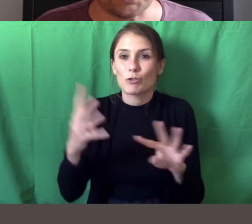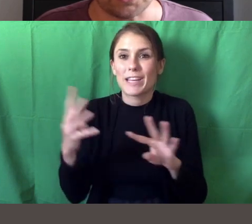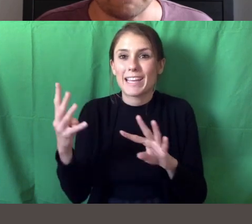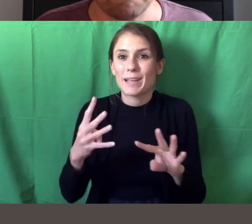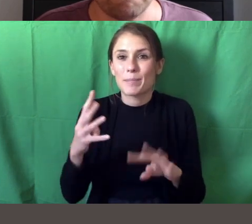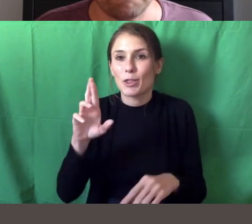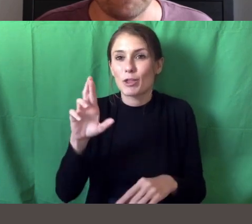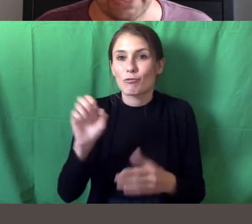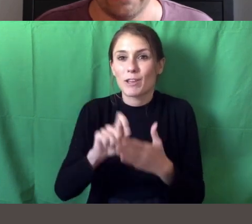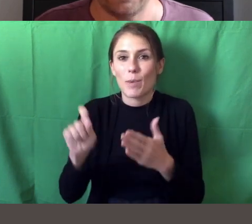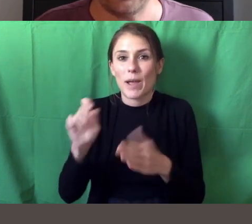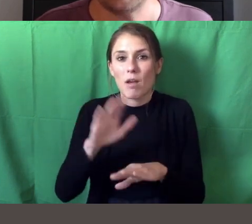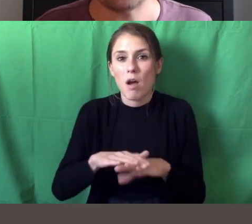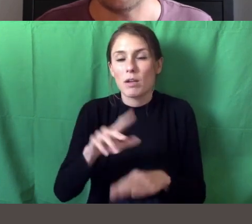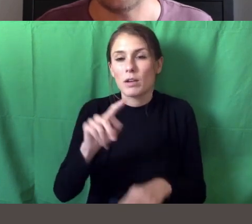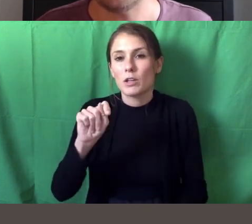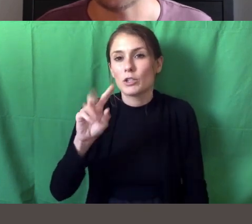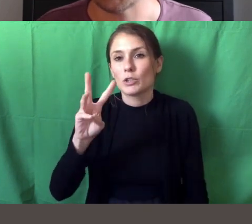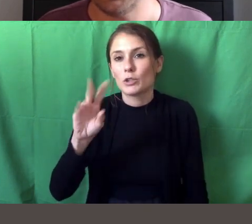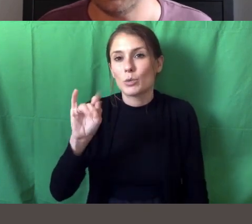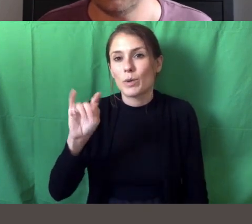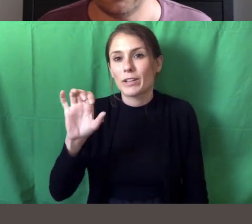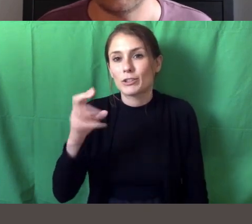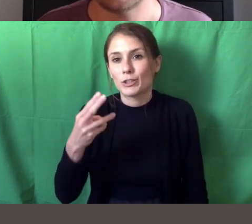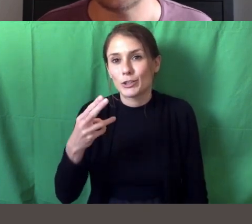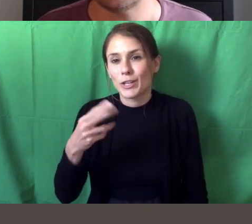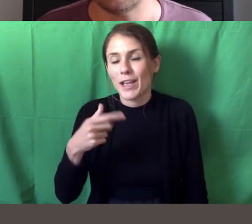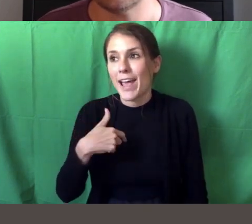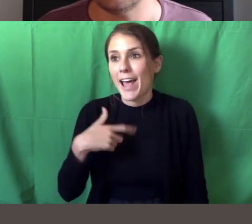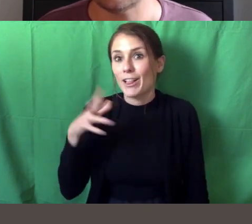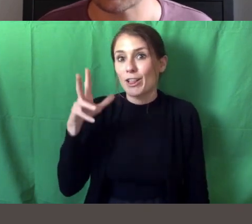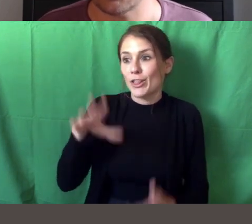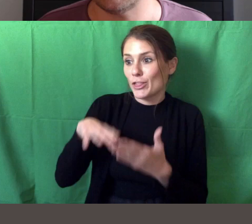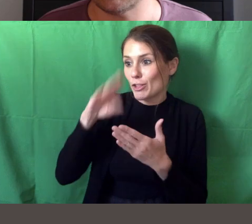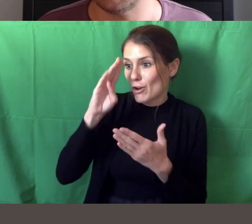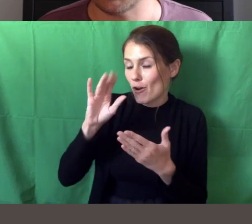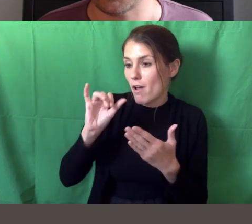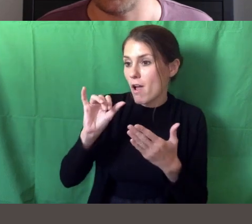Bernát started streaming the rewrite on Twitch. I learned about that on Twitter and